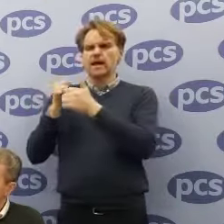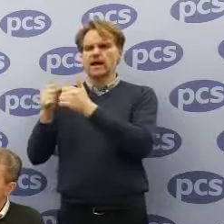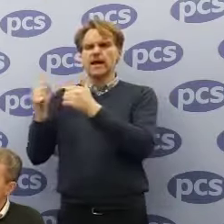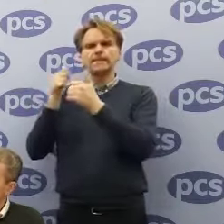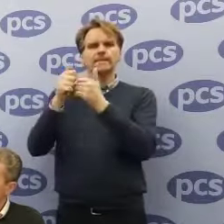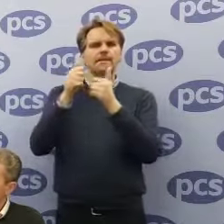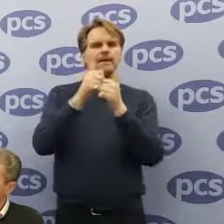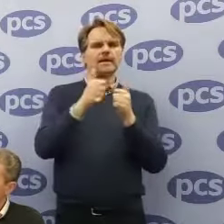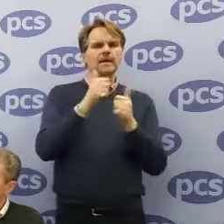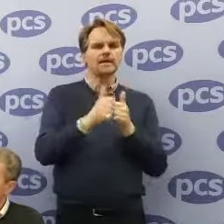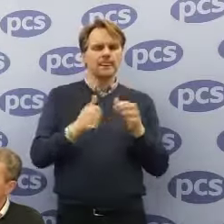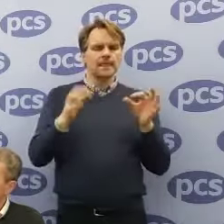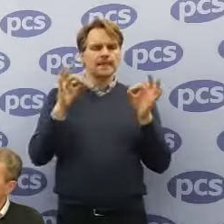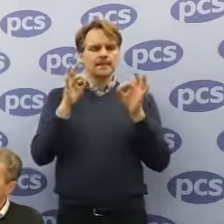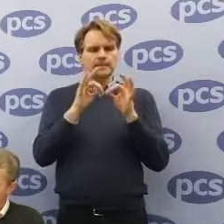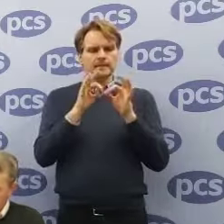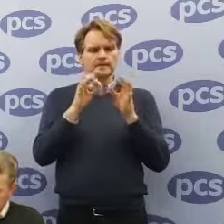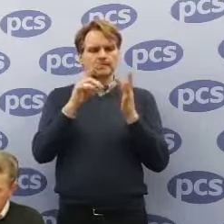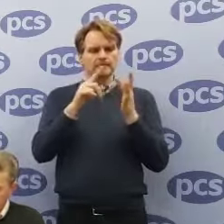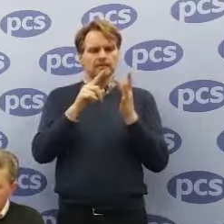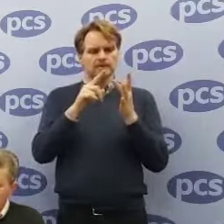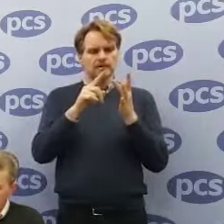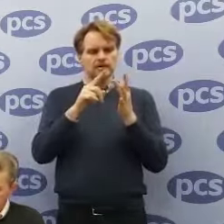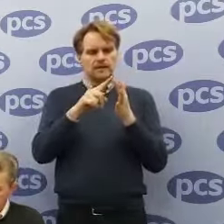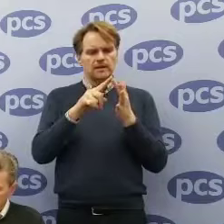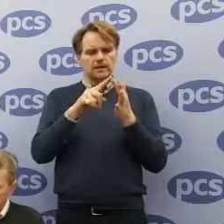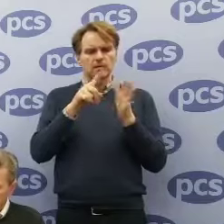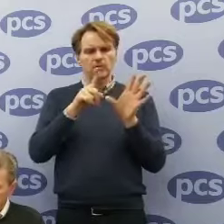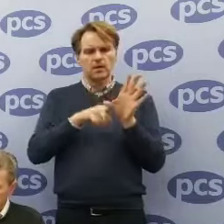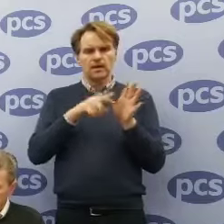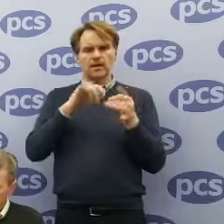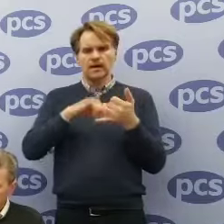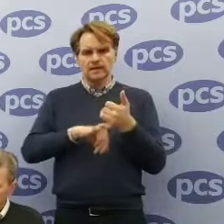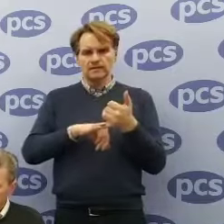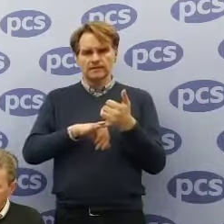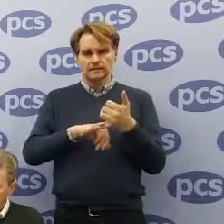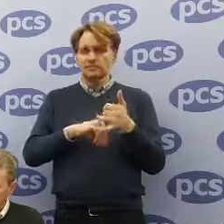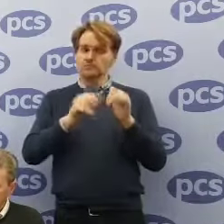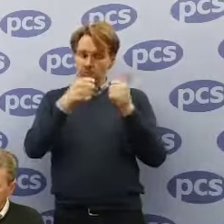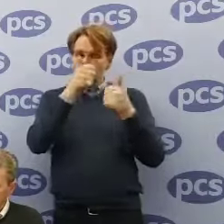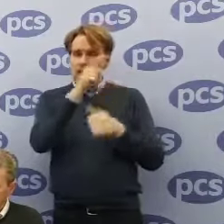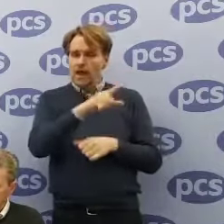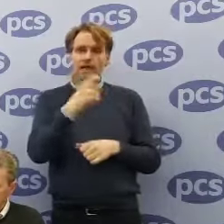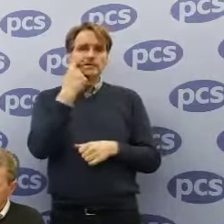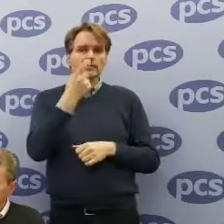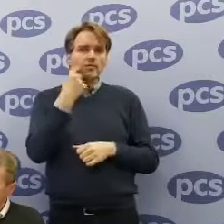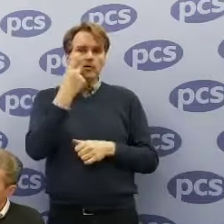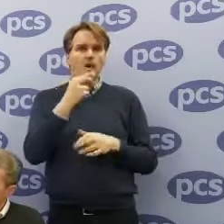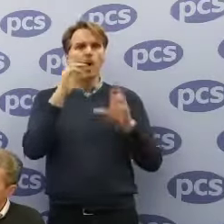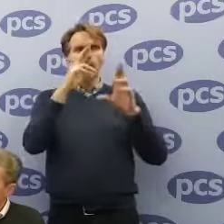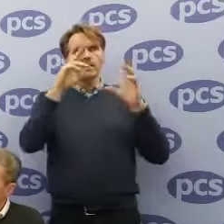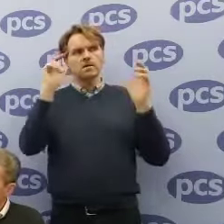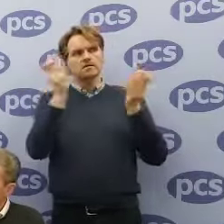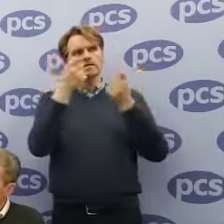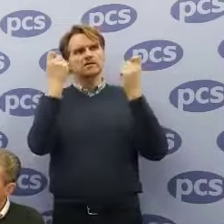B-E-I-S and clearly we want to wish them well for a successful strike in their